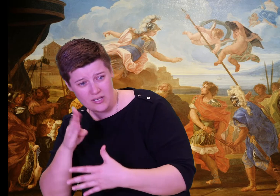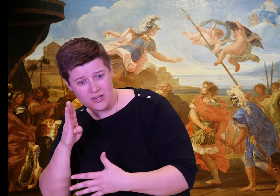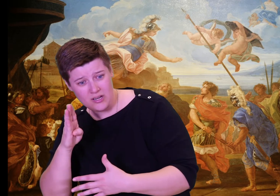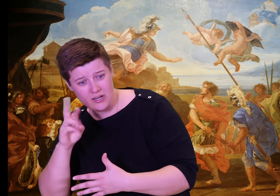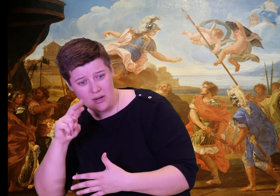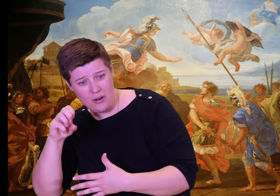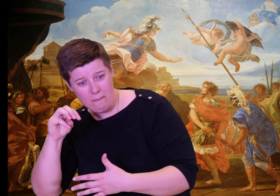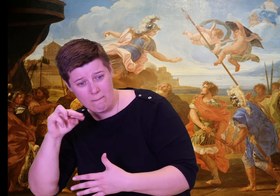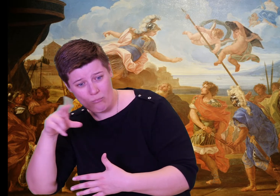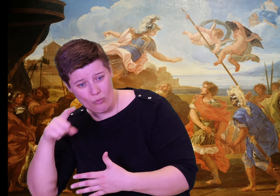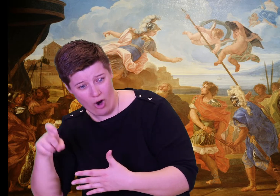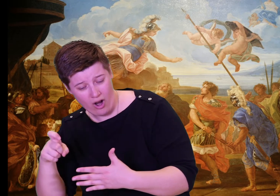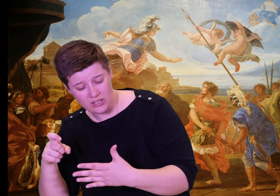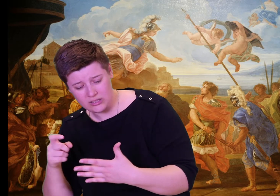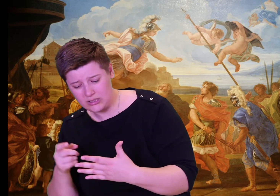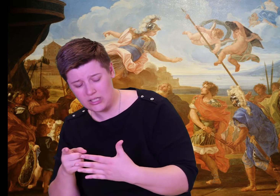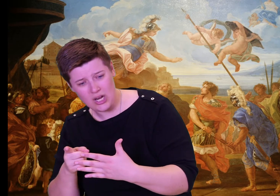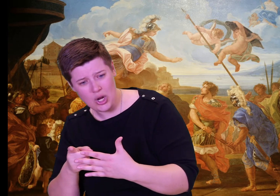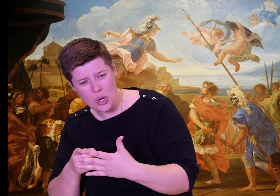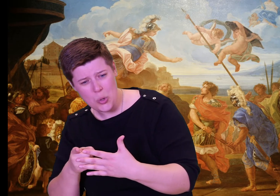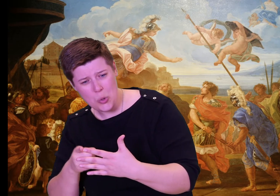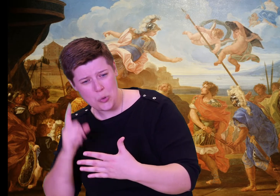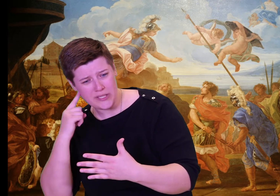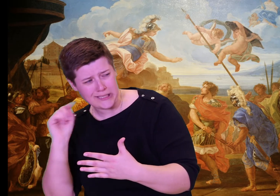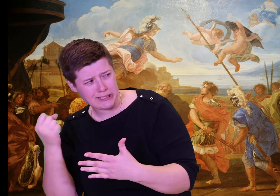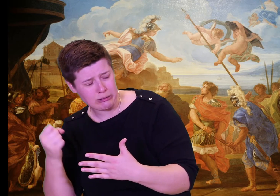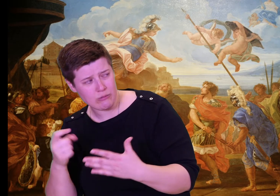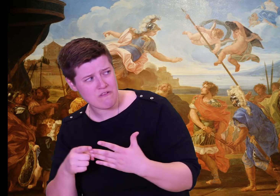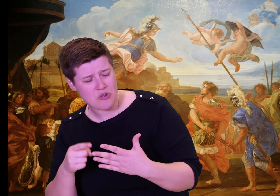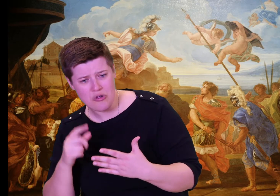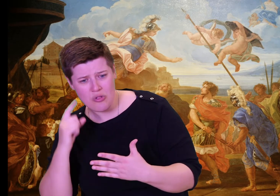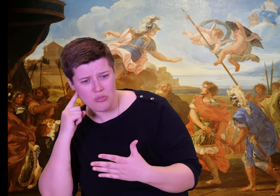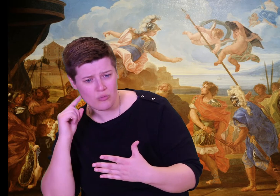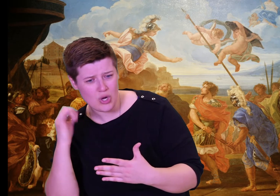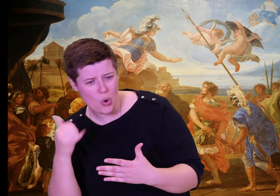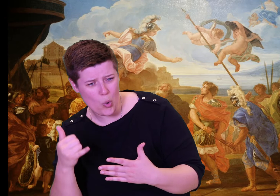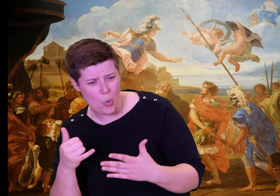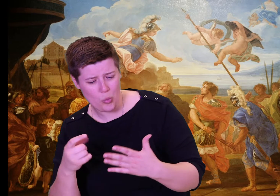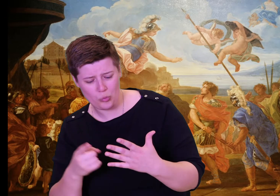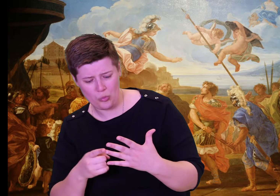"Pisistratus! Dear friend, do you see how these echoing halls are shining